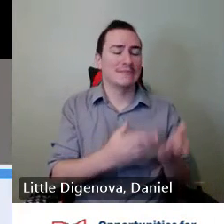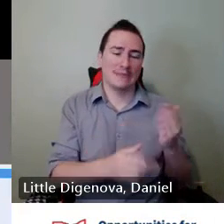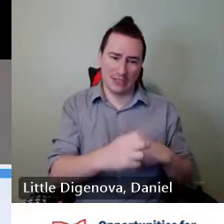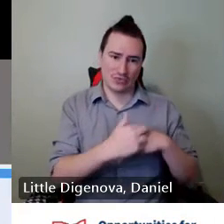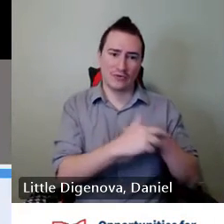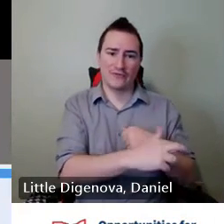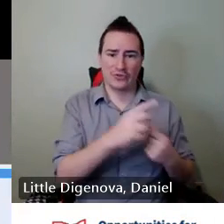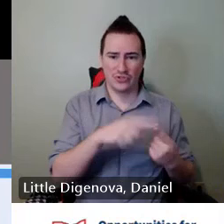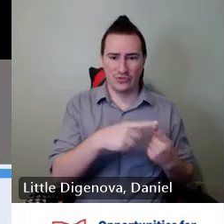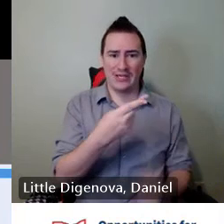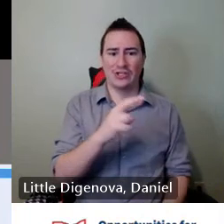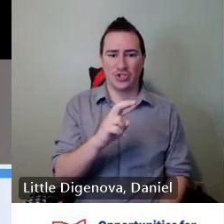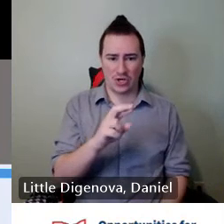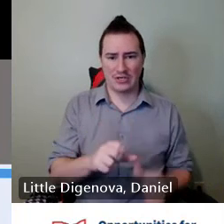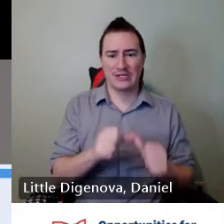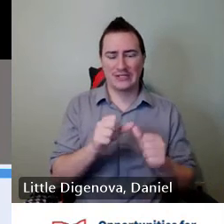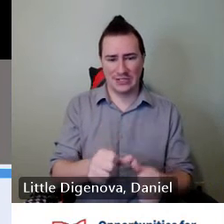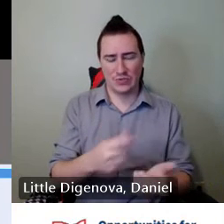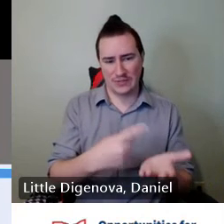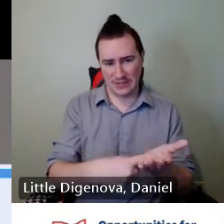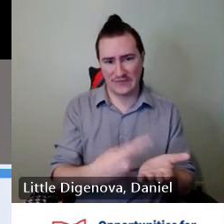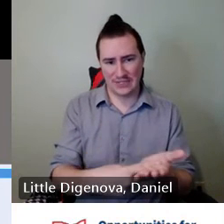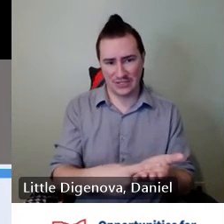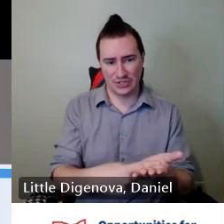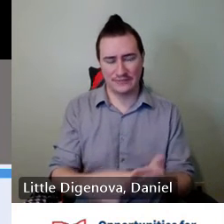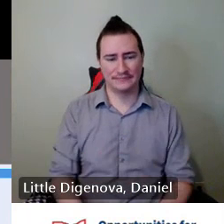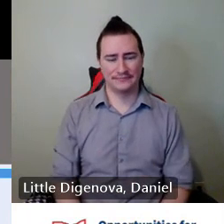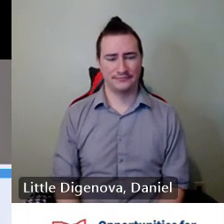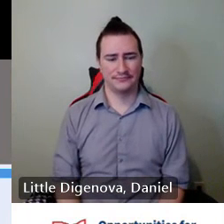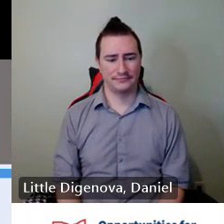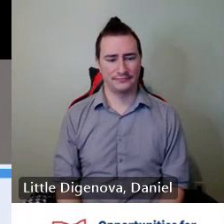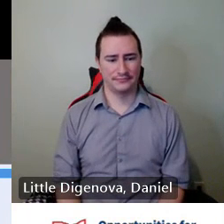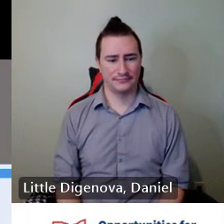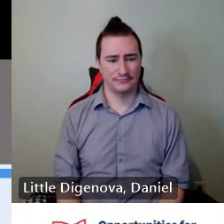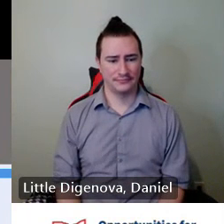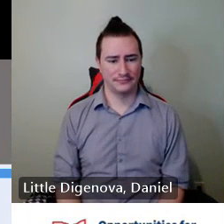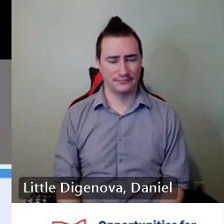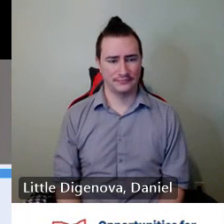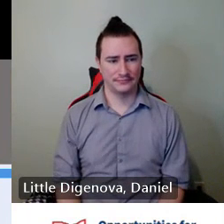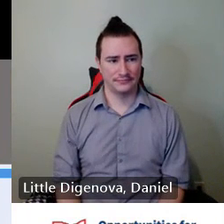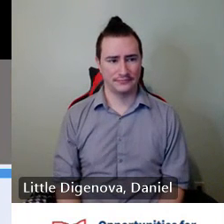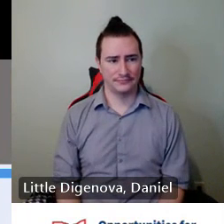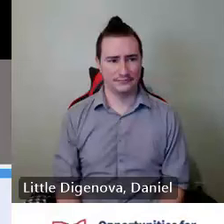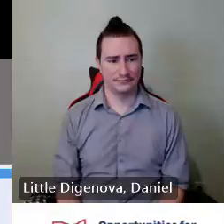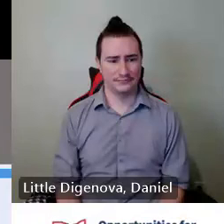One best practice that may prevent or minimize receiving these types of questions is for the employer to provide